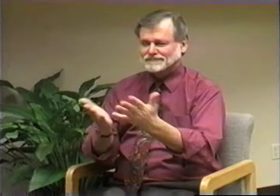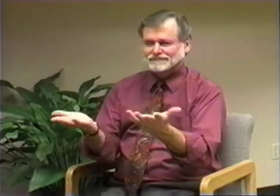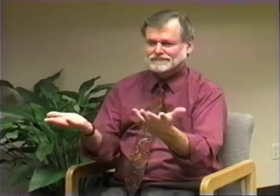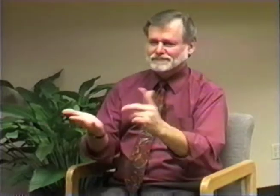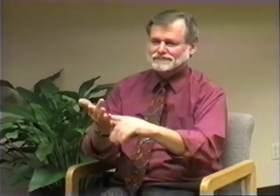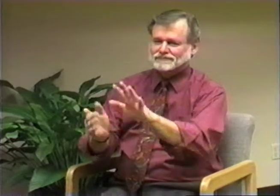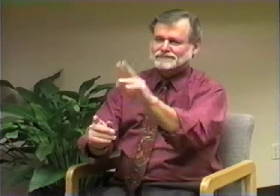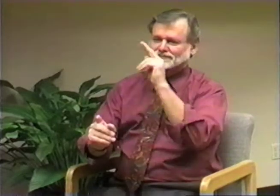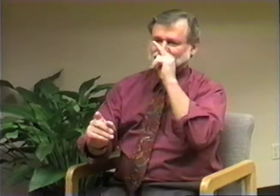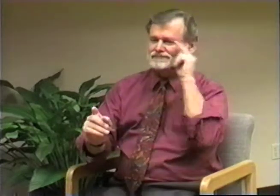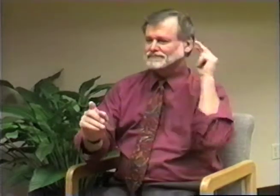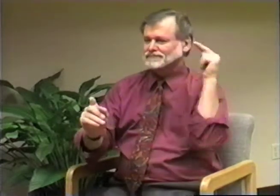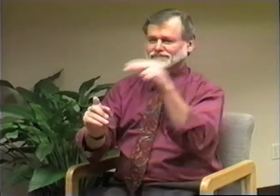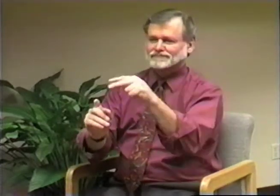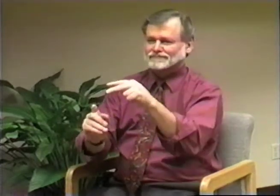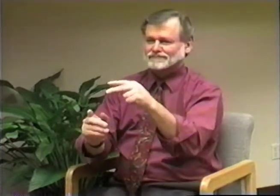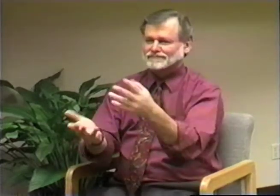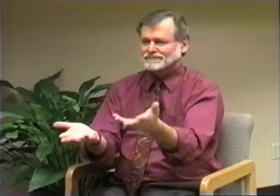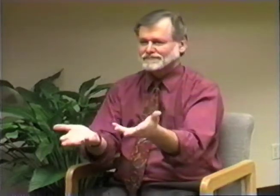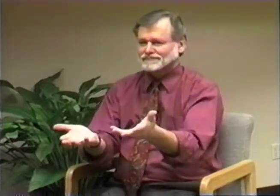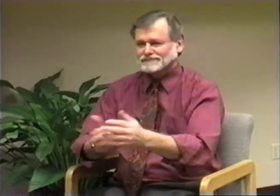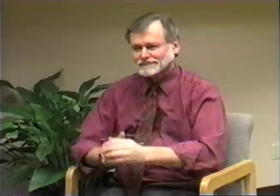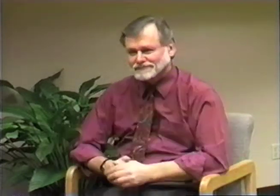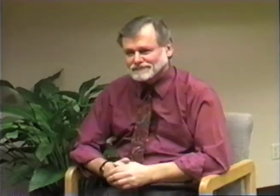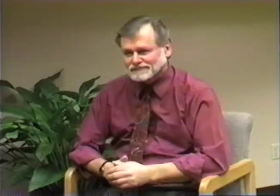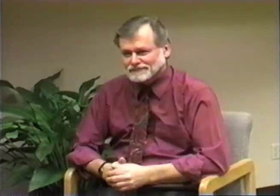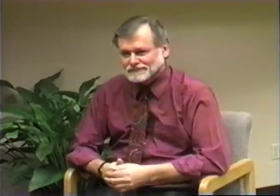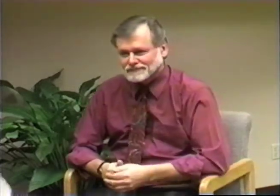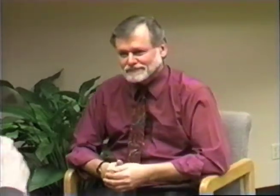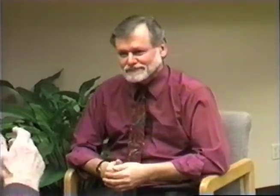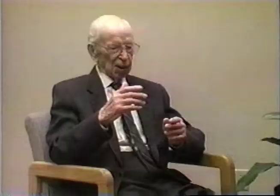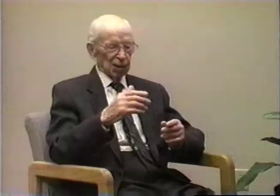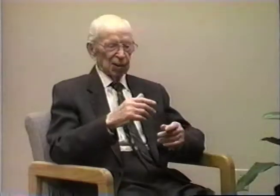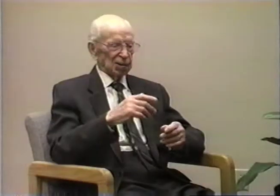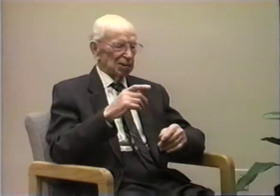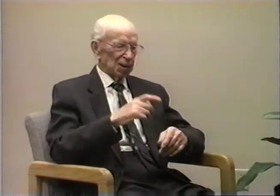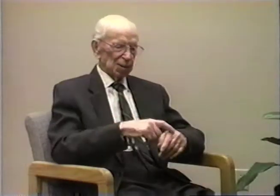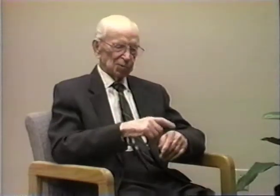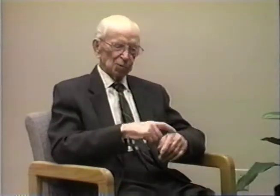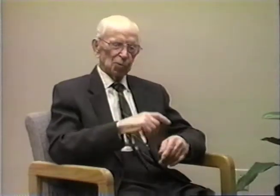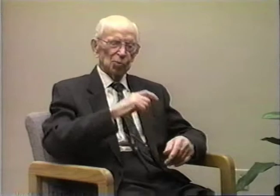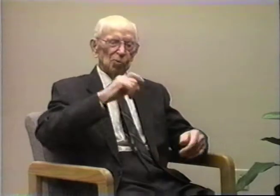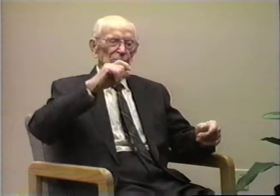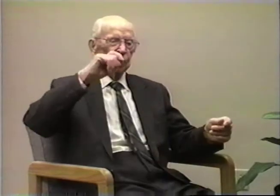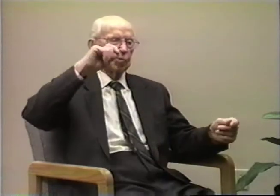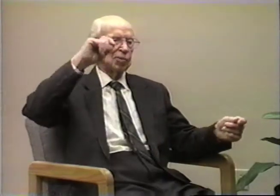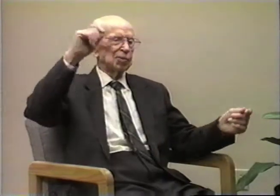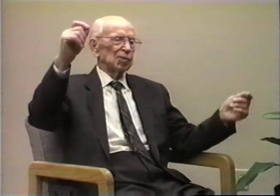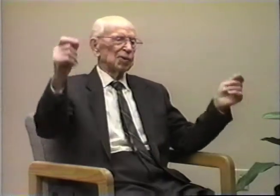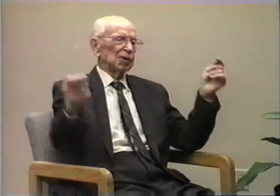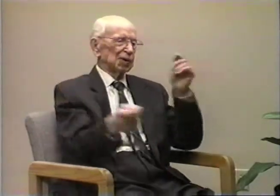about your experiences and your association with the Deaf community, and your perspectives on that.